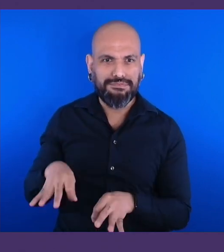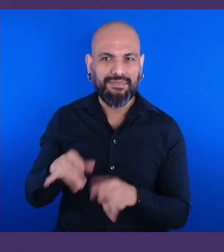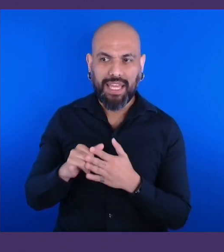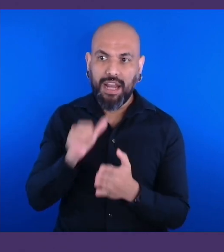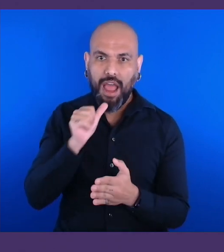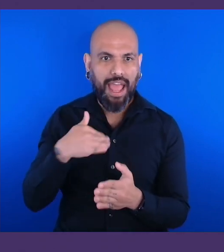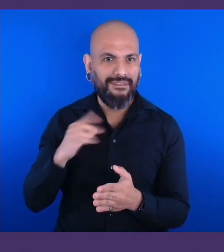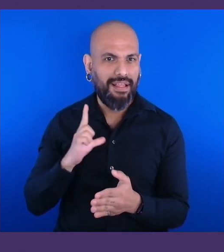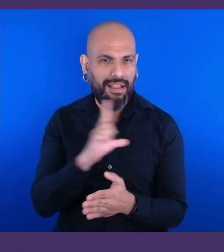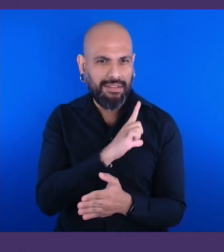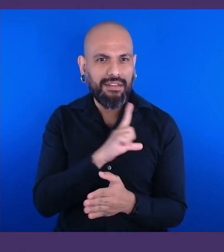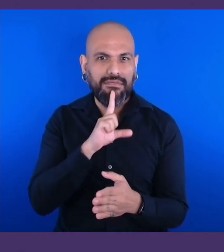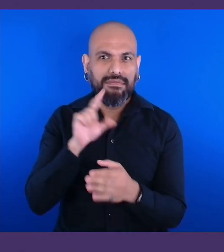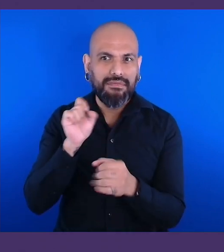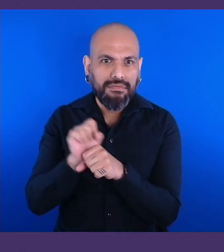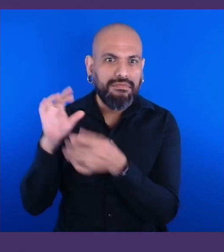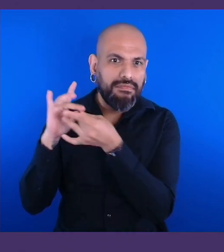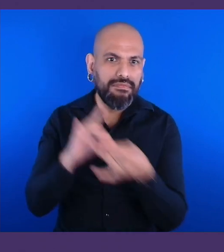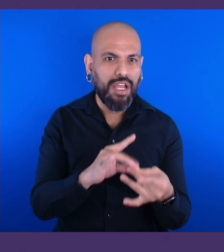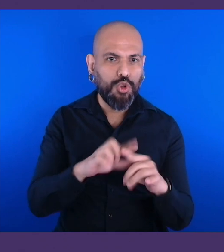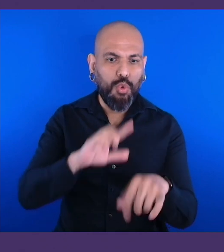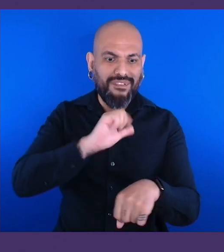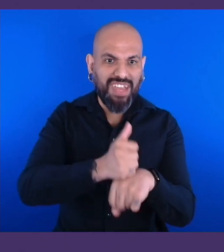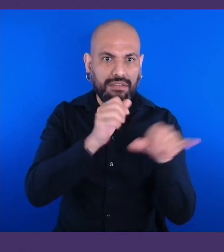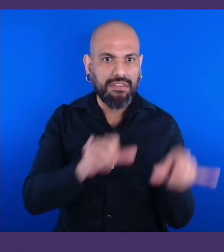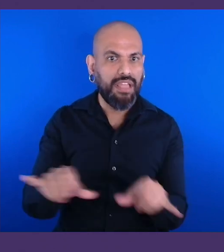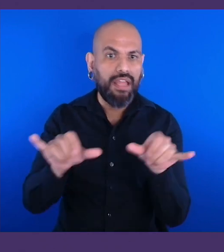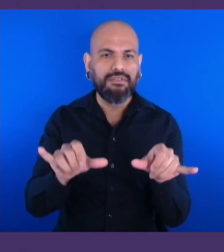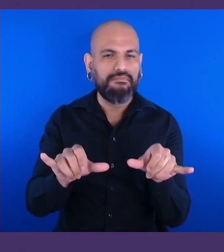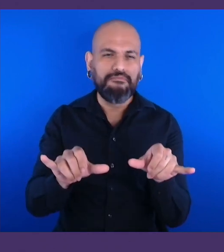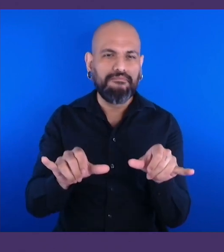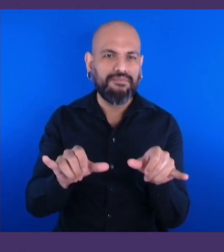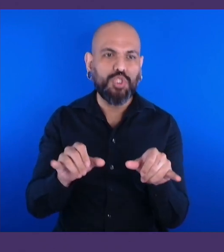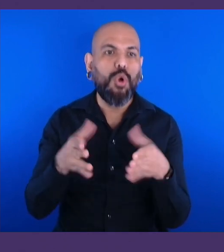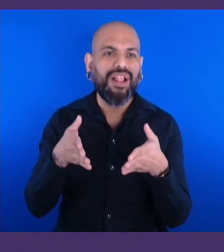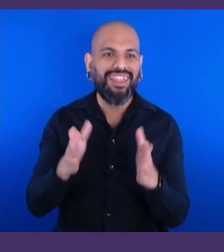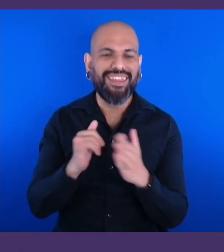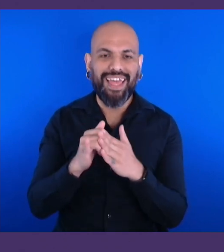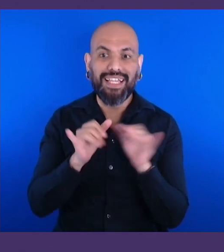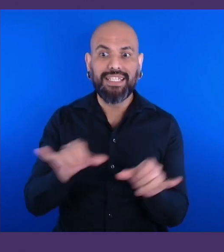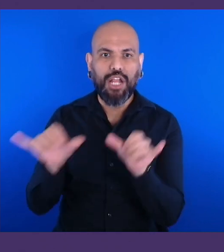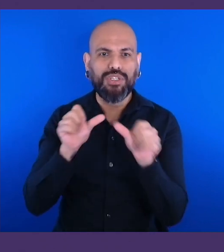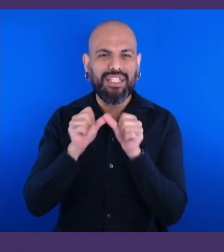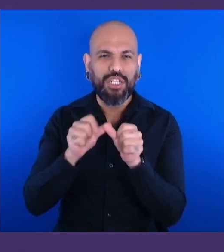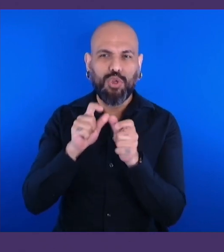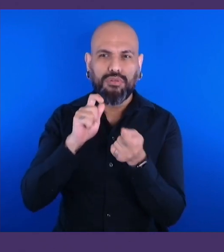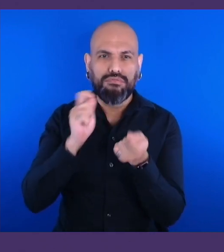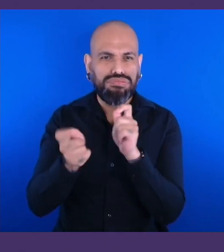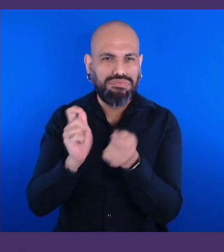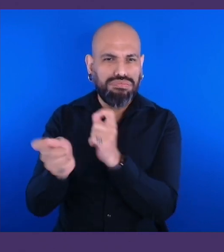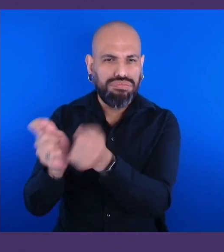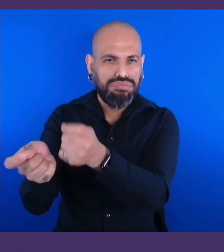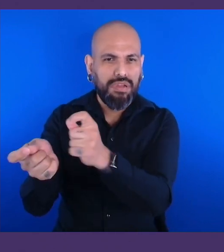to a fixed standard, so letting the standards continue to evolve and try to keep pace with technology,